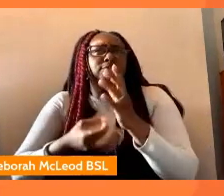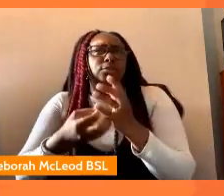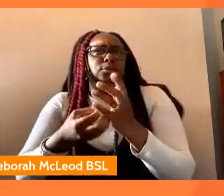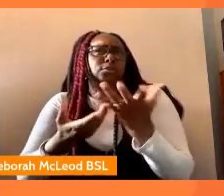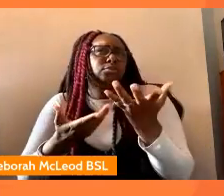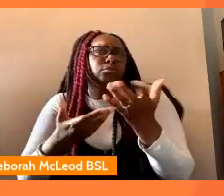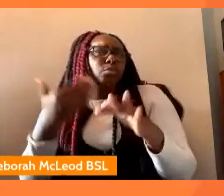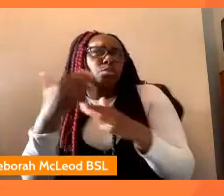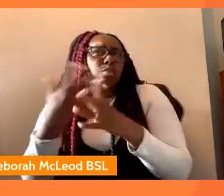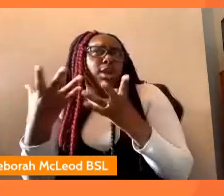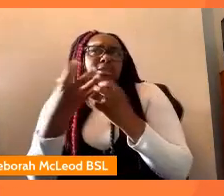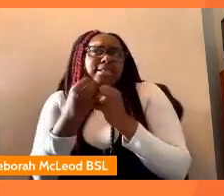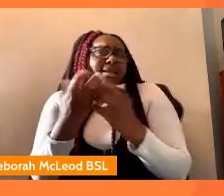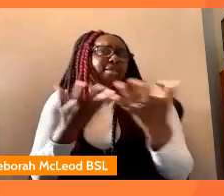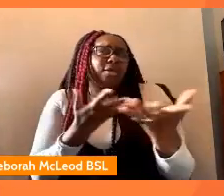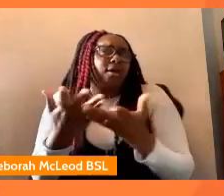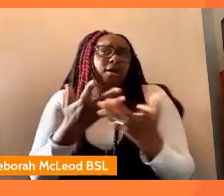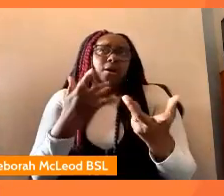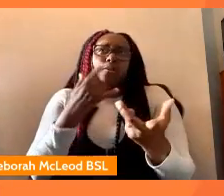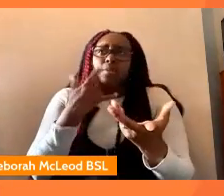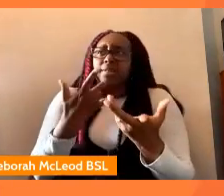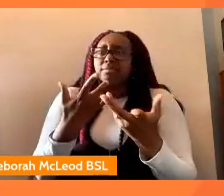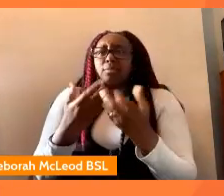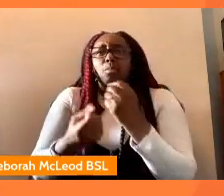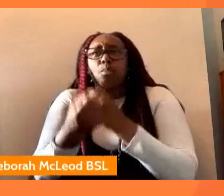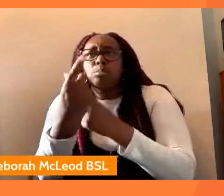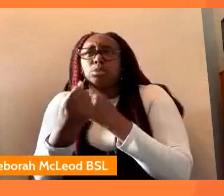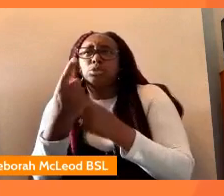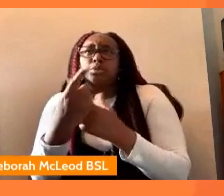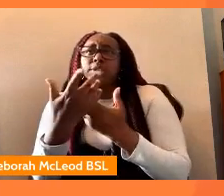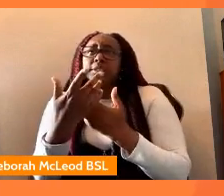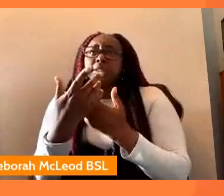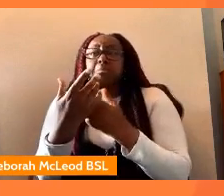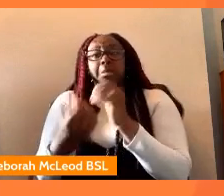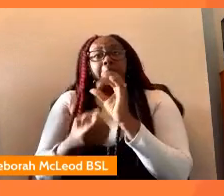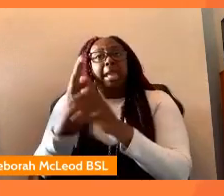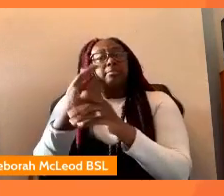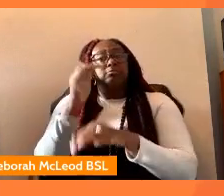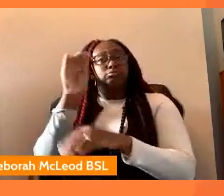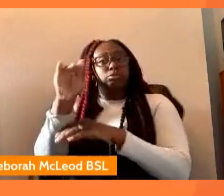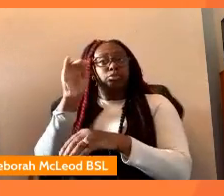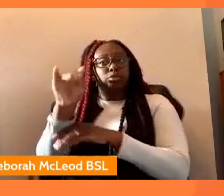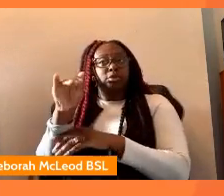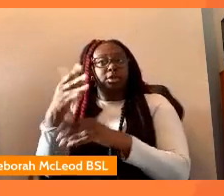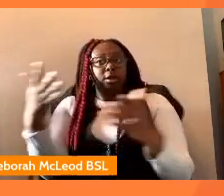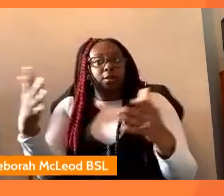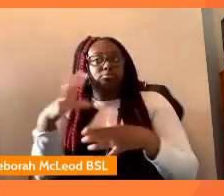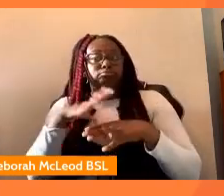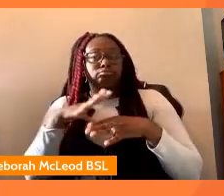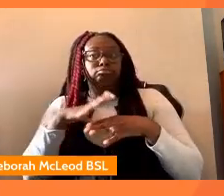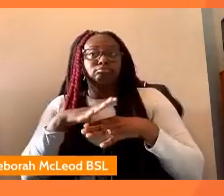to take advantage of the opportunities that might arise in the future. Over to you, Ian.